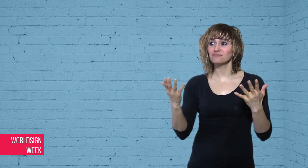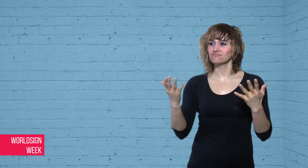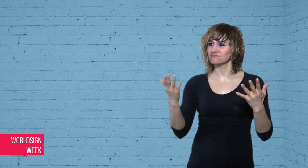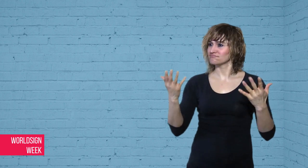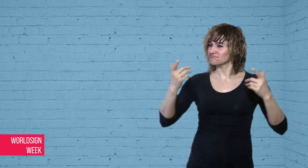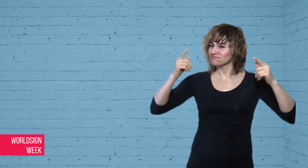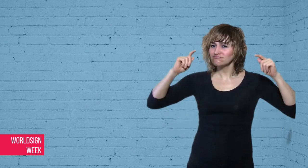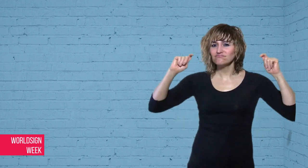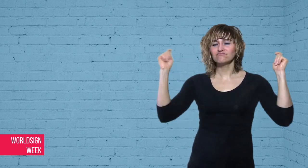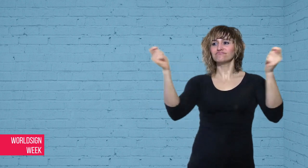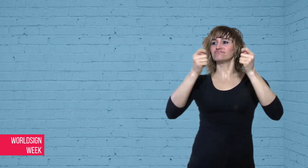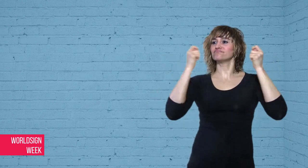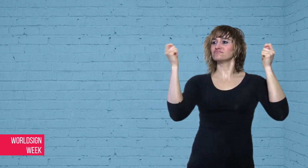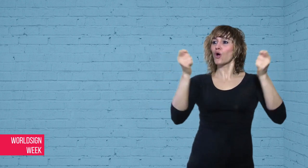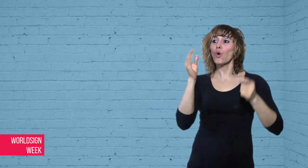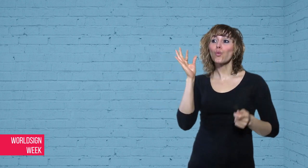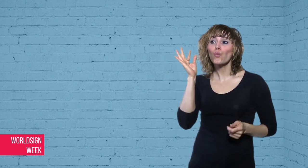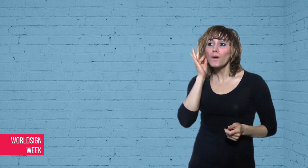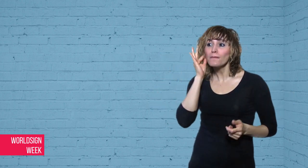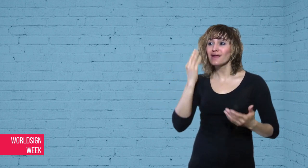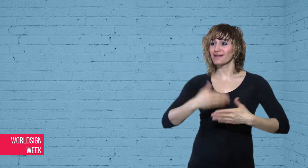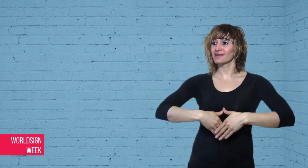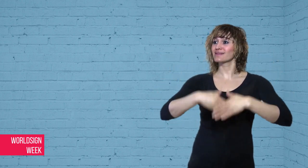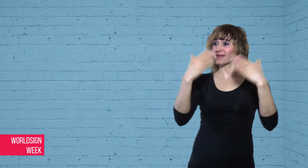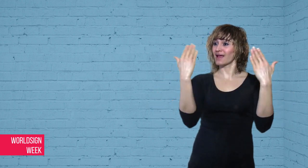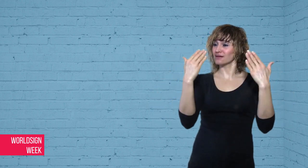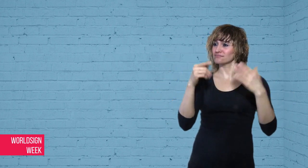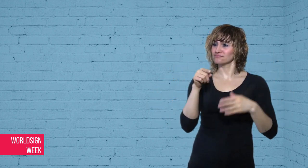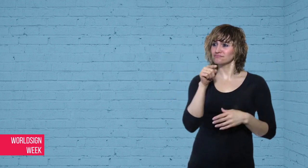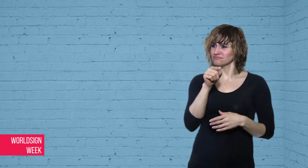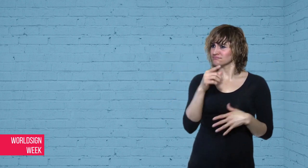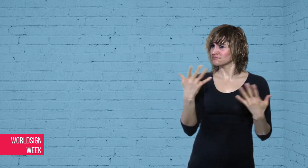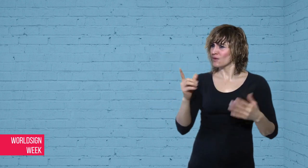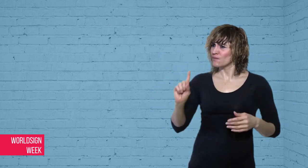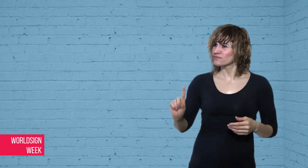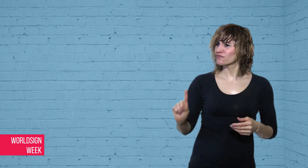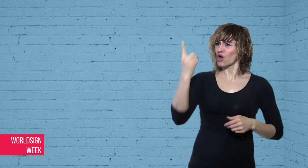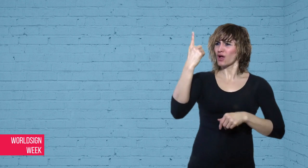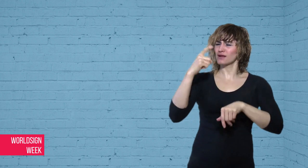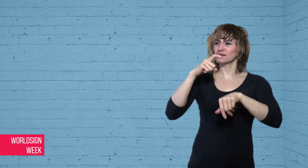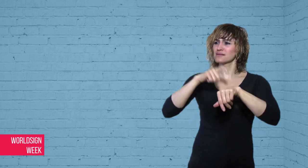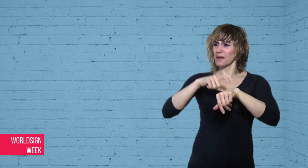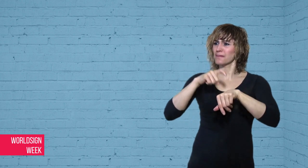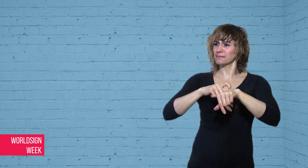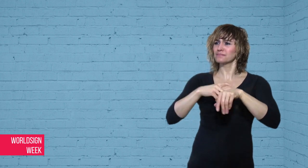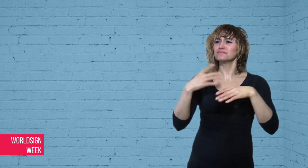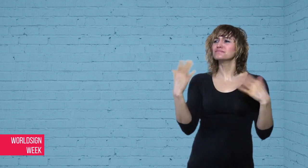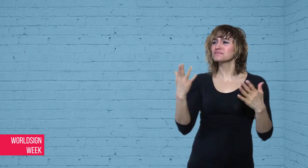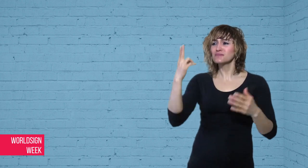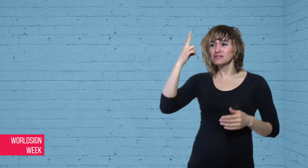when it celebrated its own Women’s